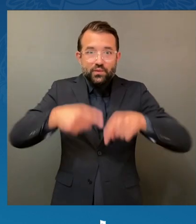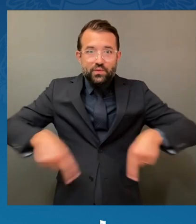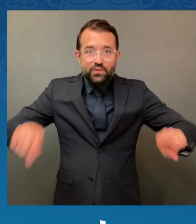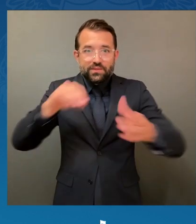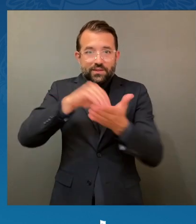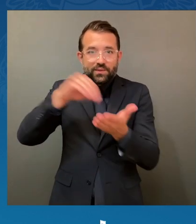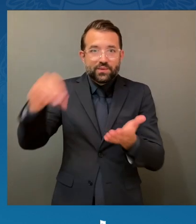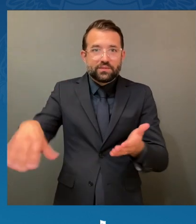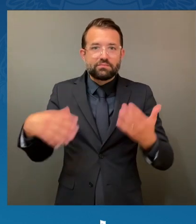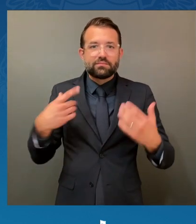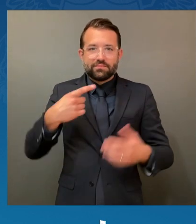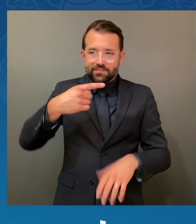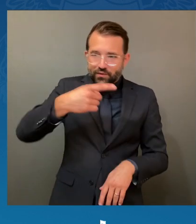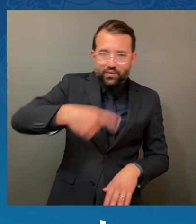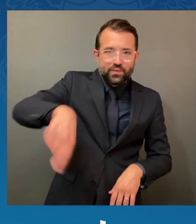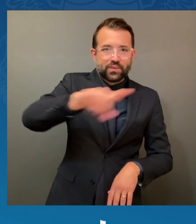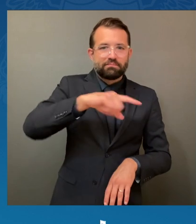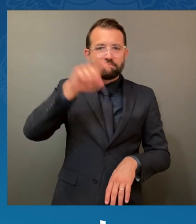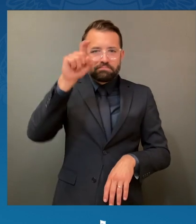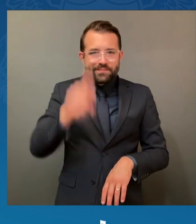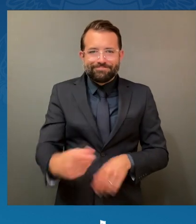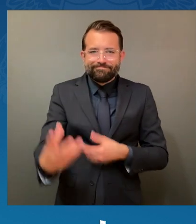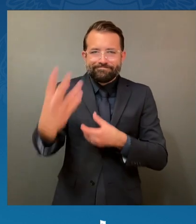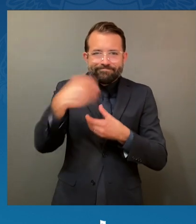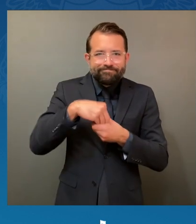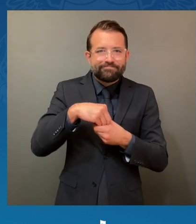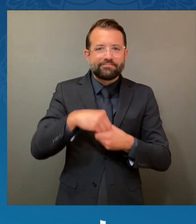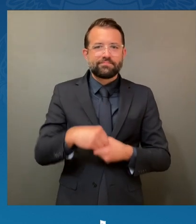In your classrooms, in our communities,